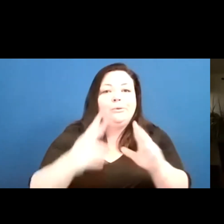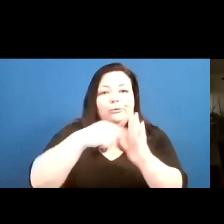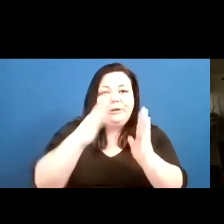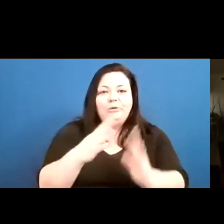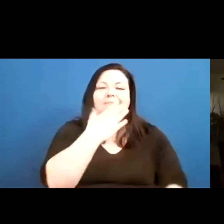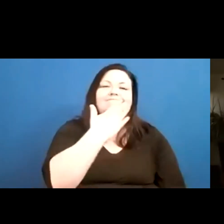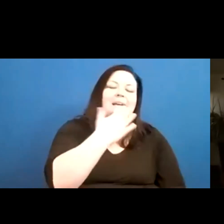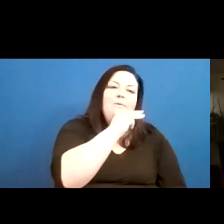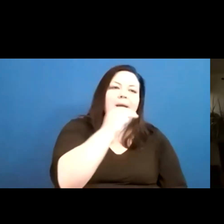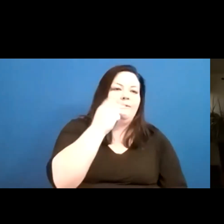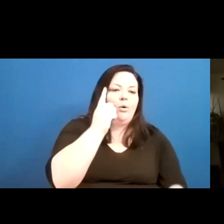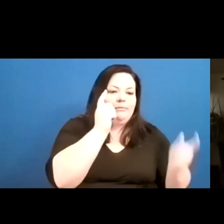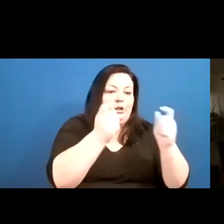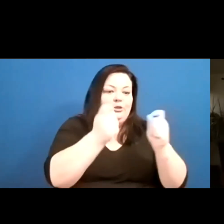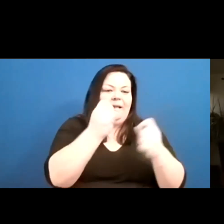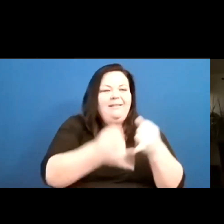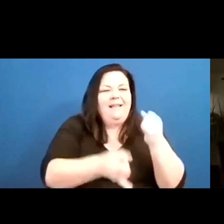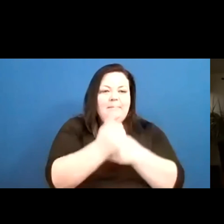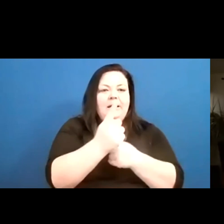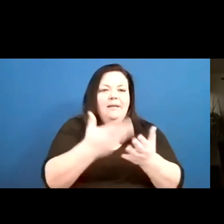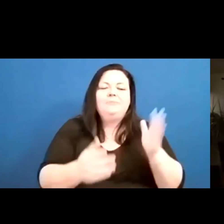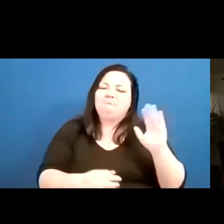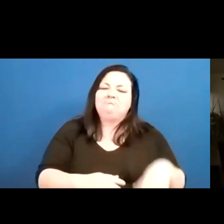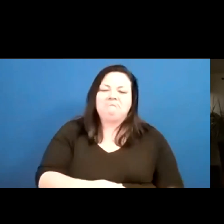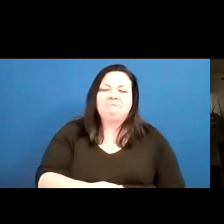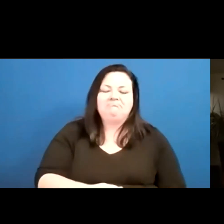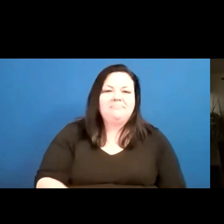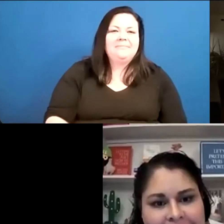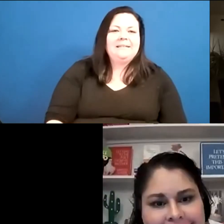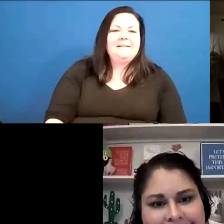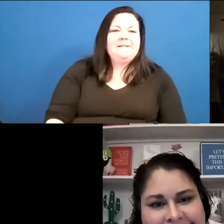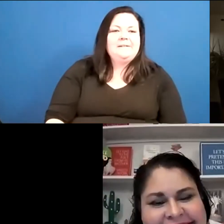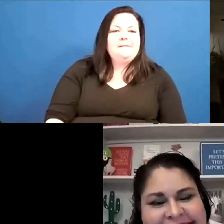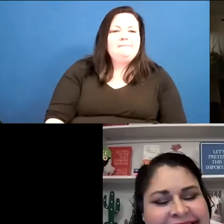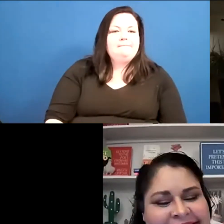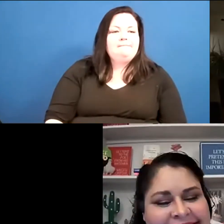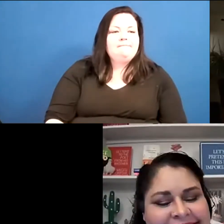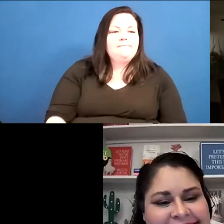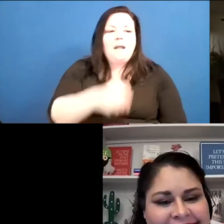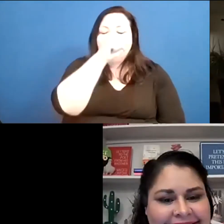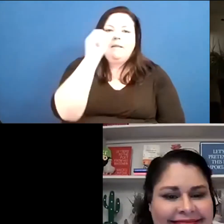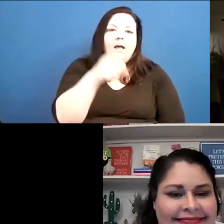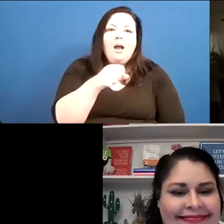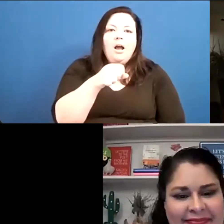adjusting to that last minute thing, um, I love hearing the opening readers, like